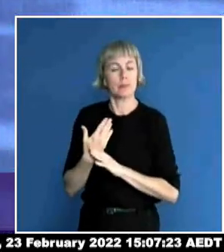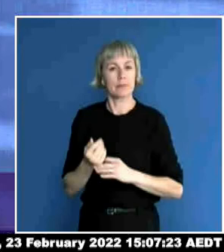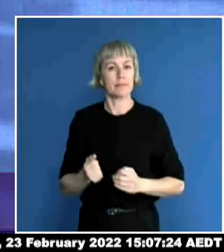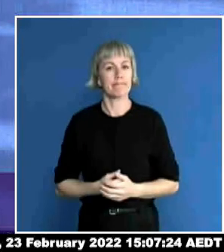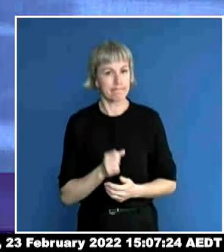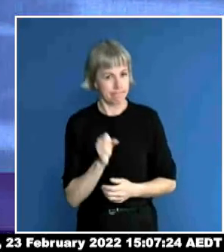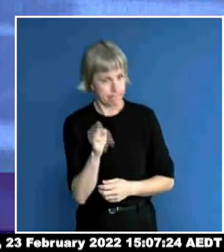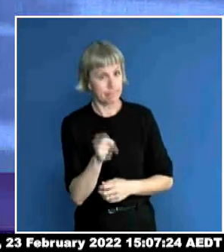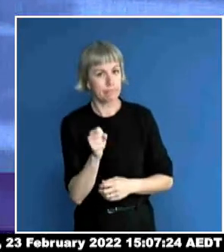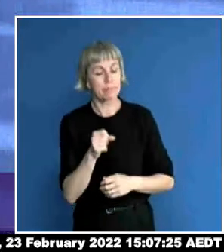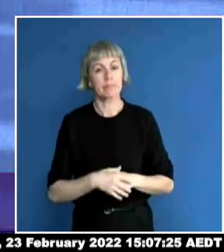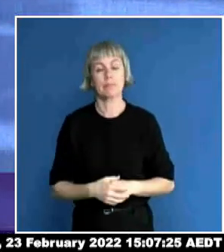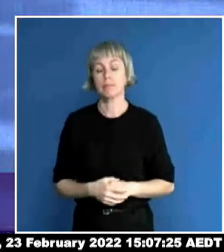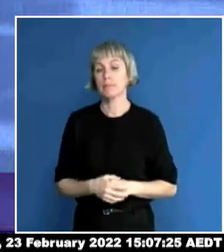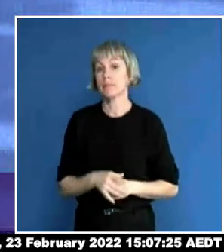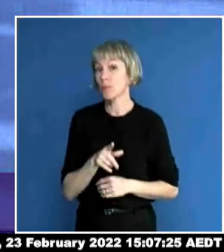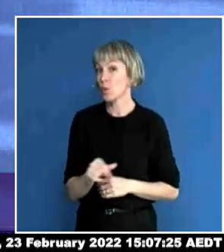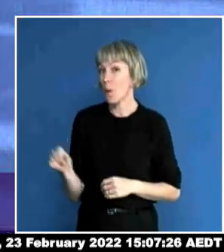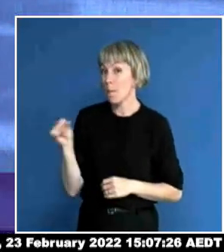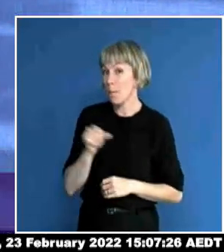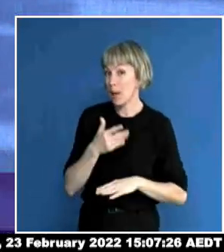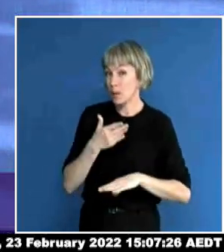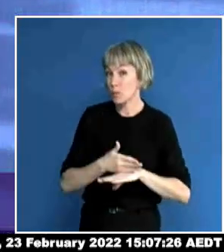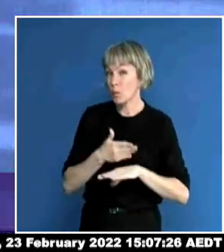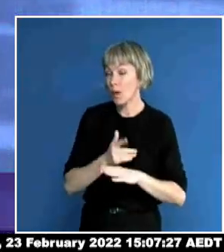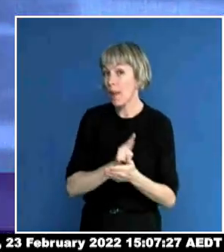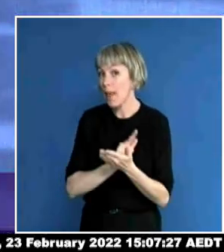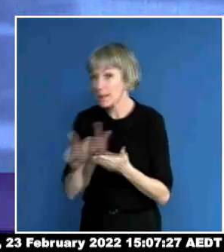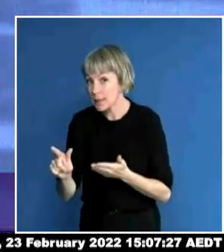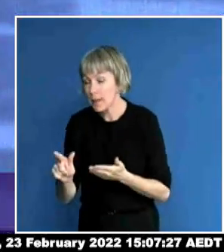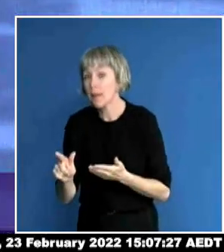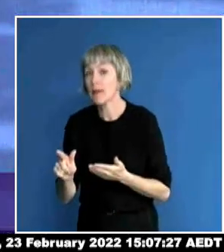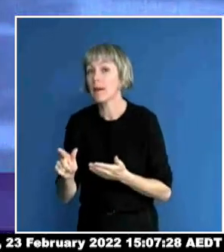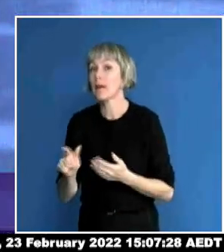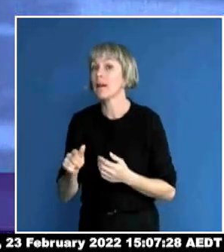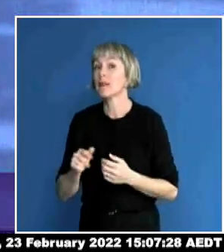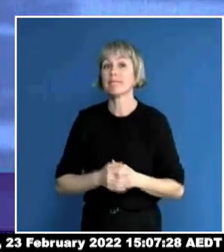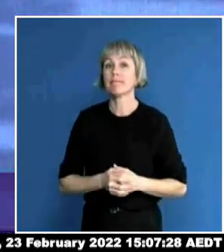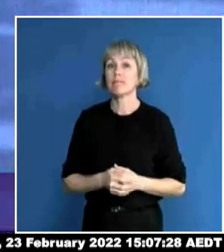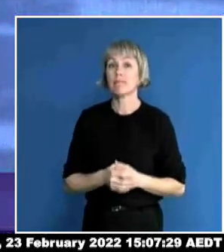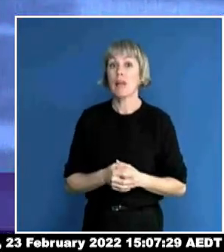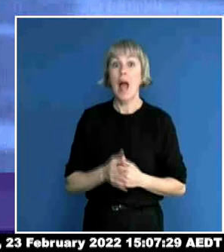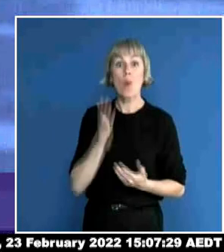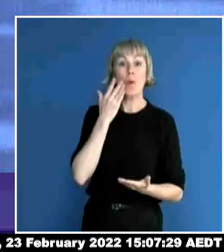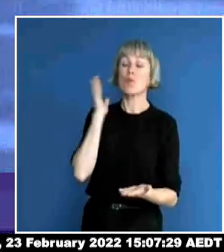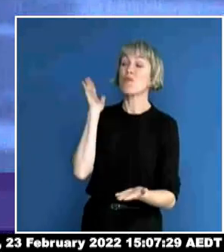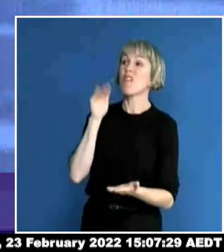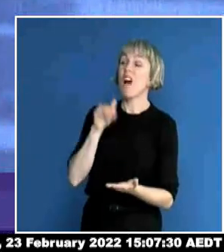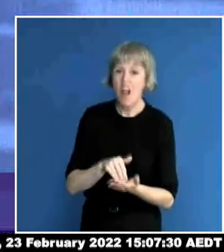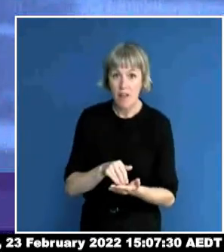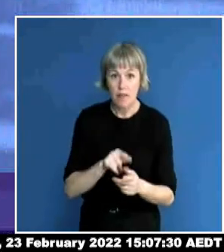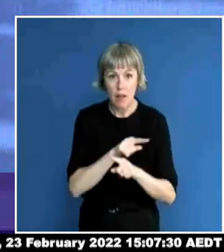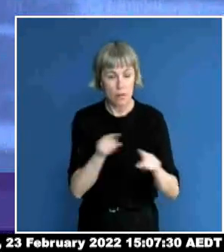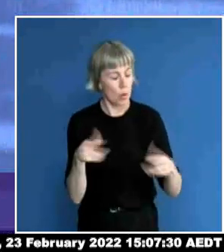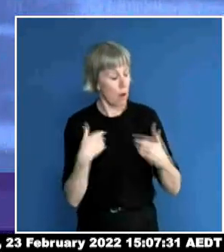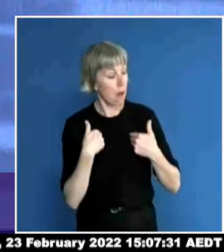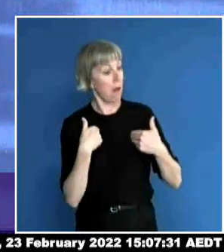your statement it seemed no one knew you were returning to work that day. Nothing was ready for you to work.